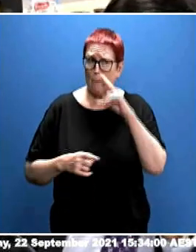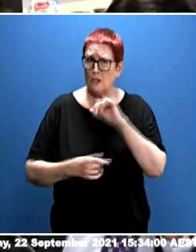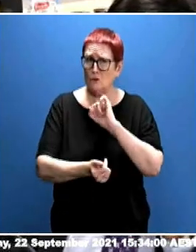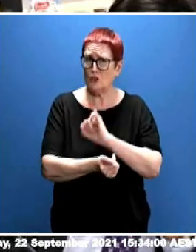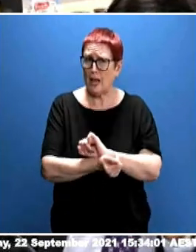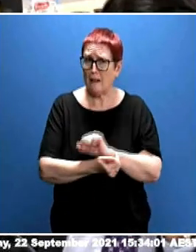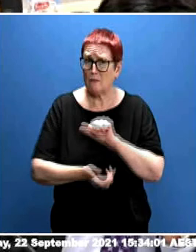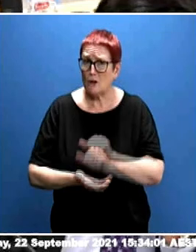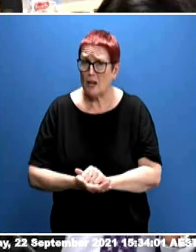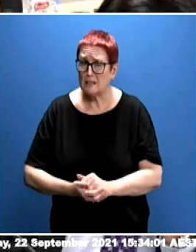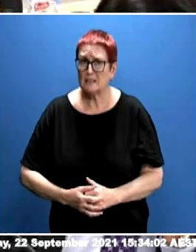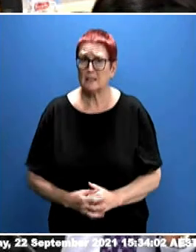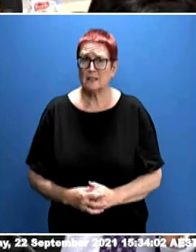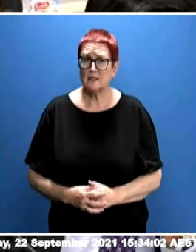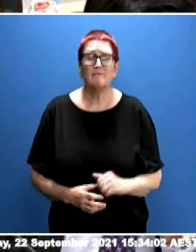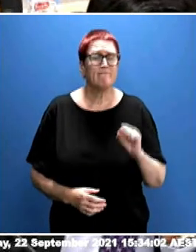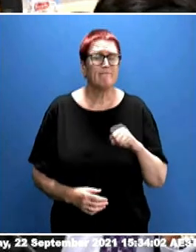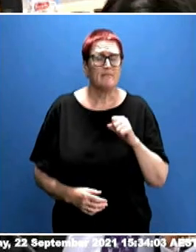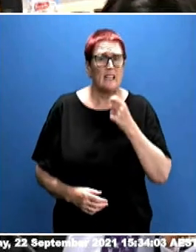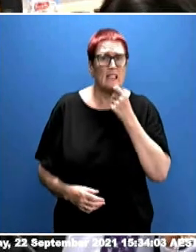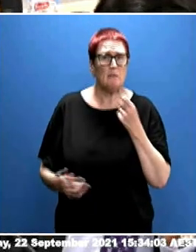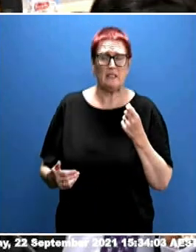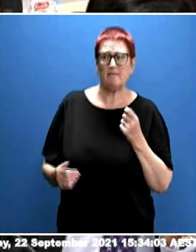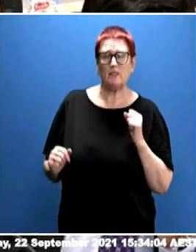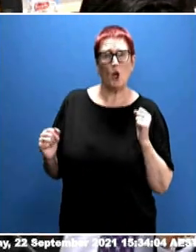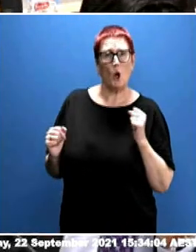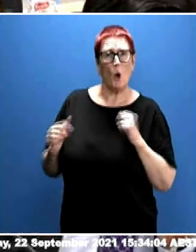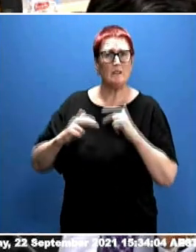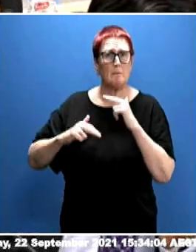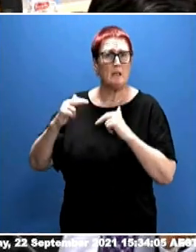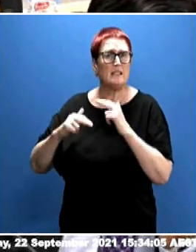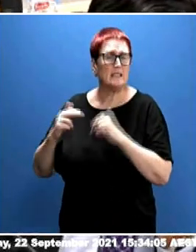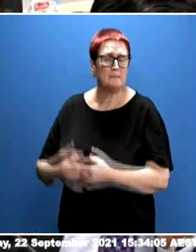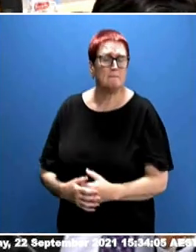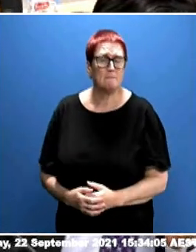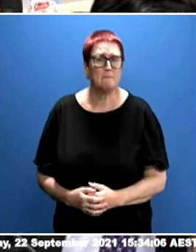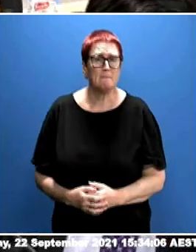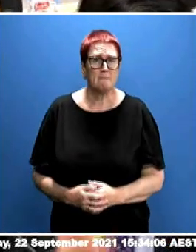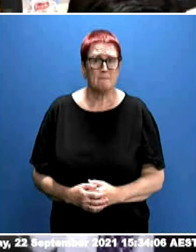It is a fairly stark building. Like I say, the building, as you've noted, is not purpose-built.